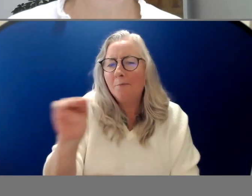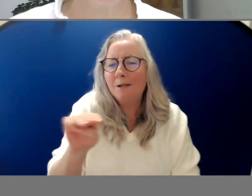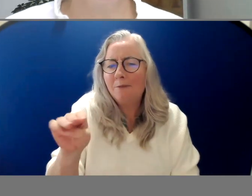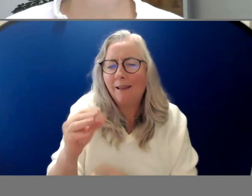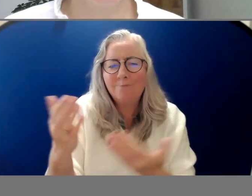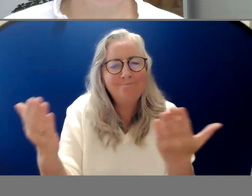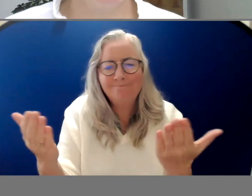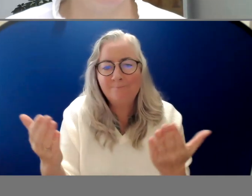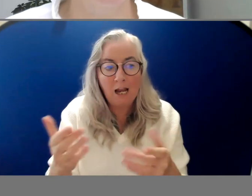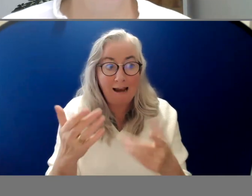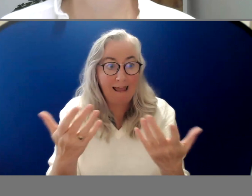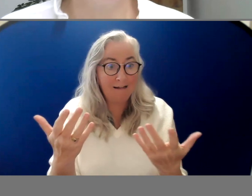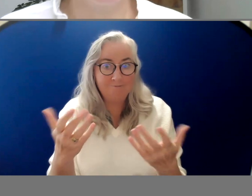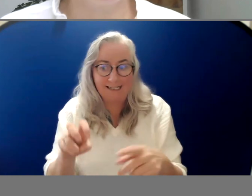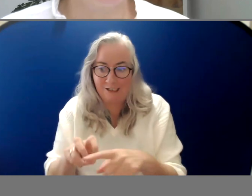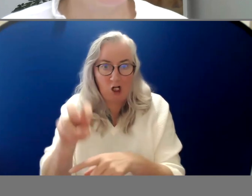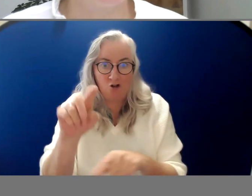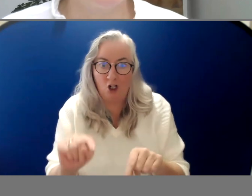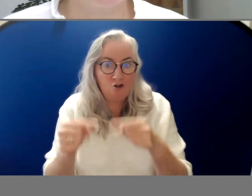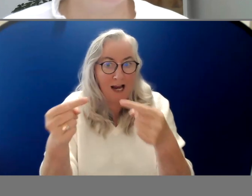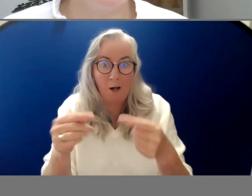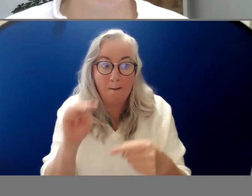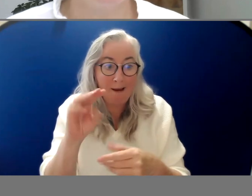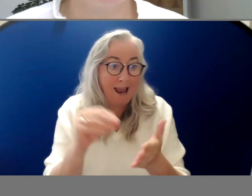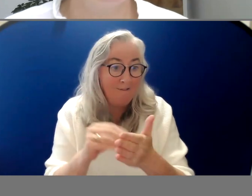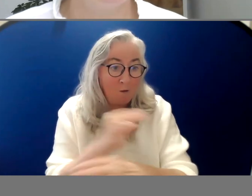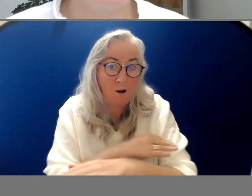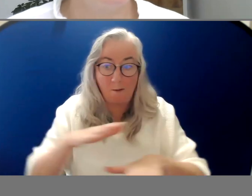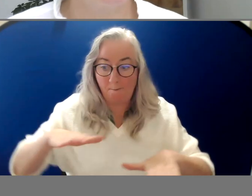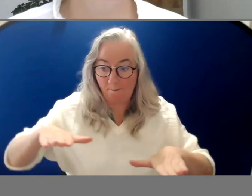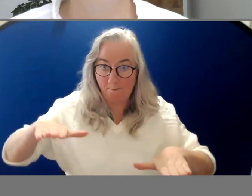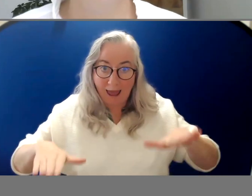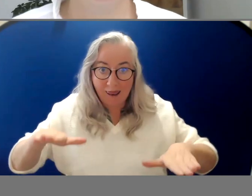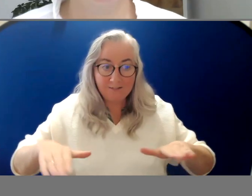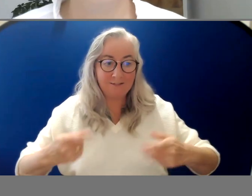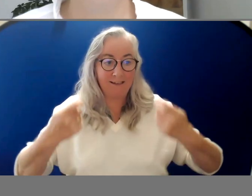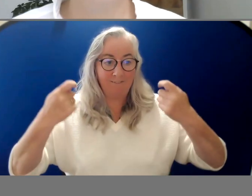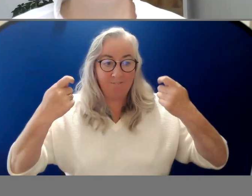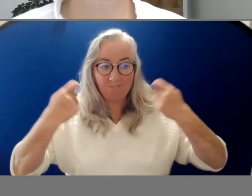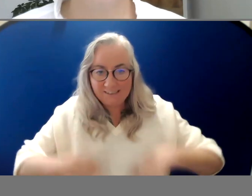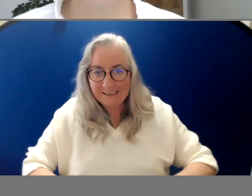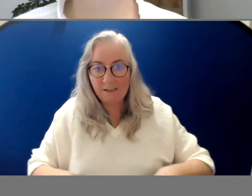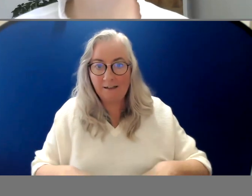find stairs challenging may have issues with balance fatigue a fear of falling which can